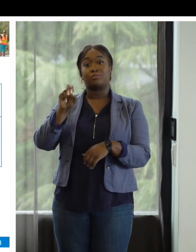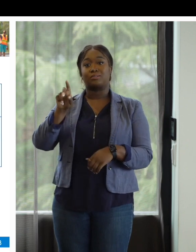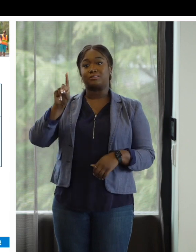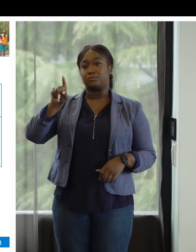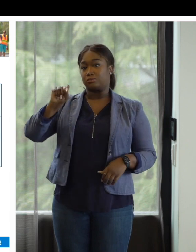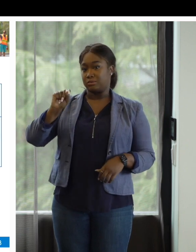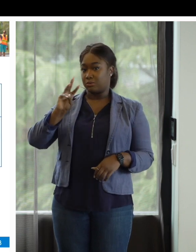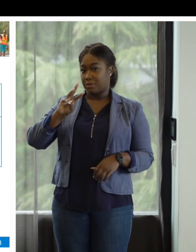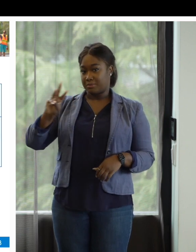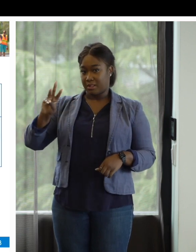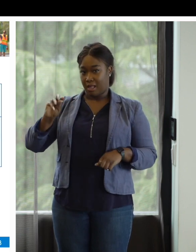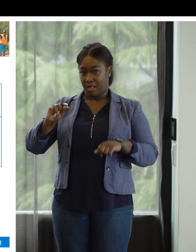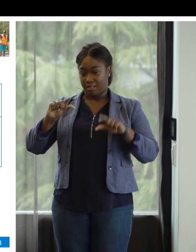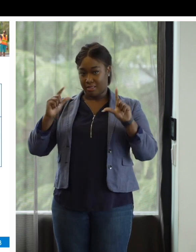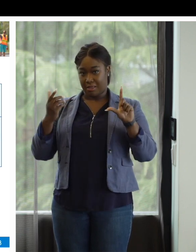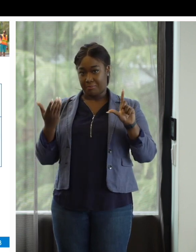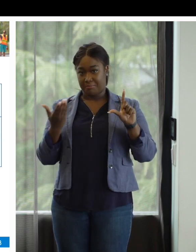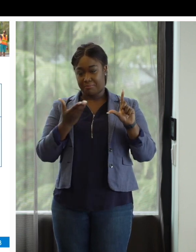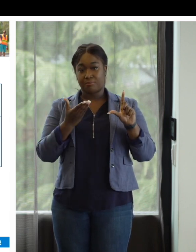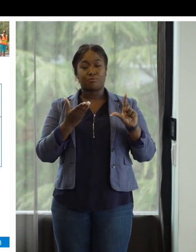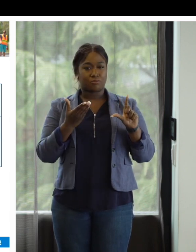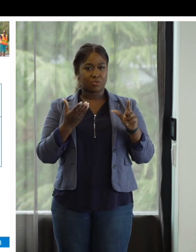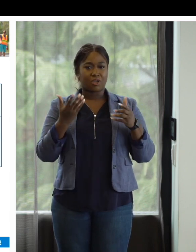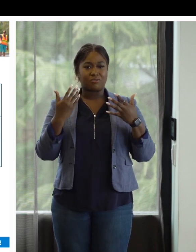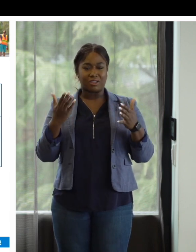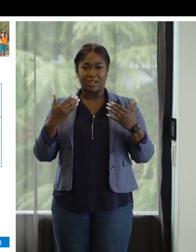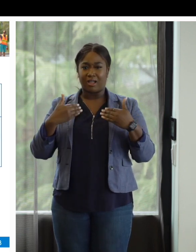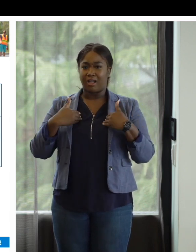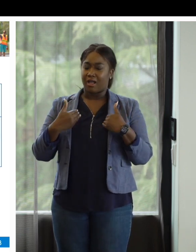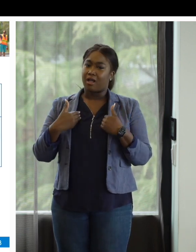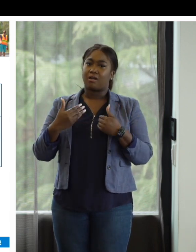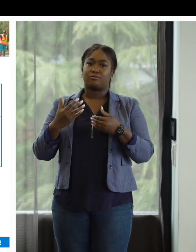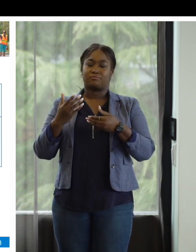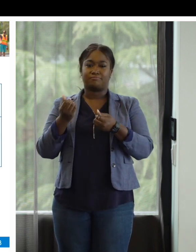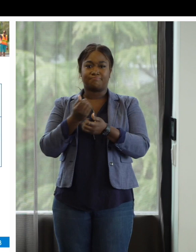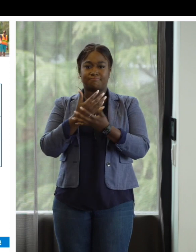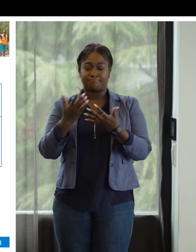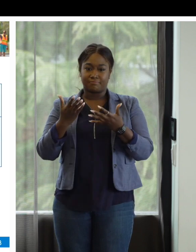typology of how to describe this based on the open